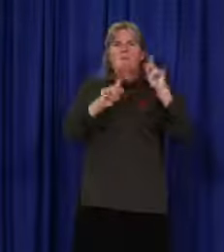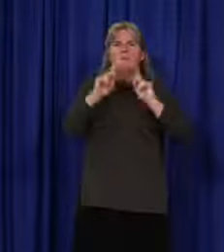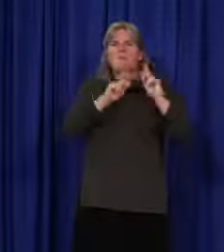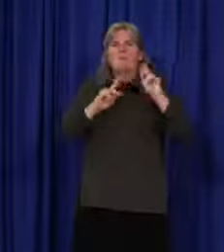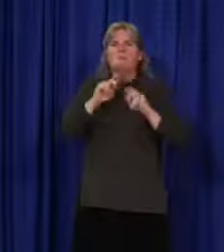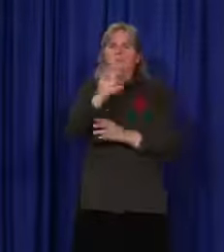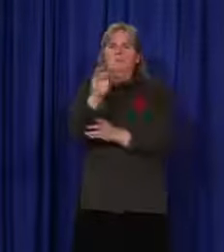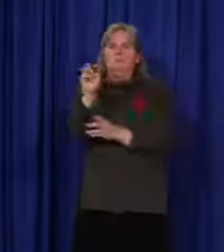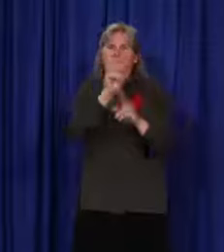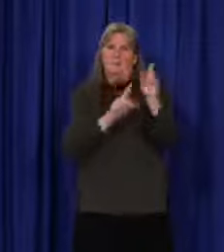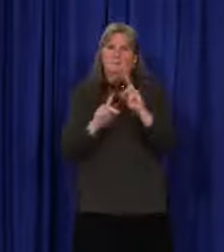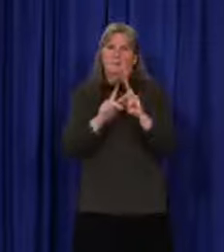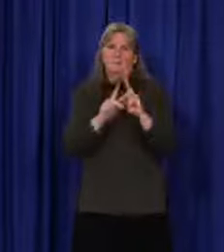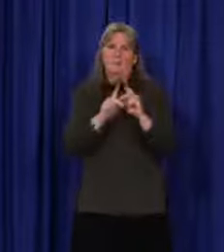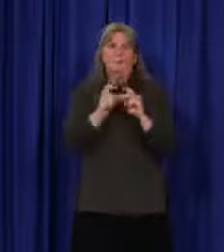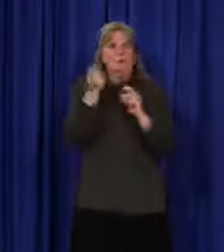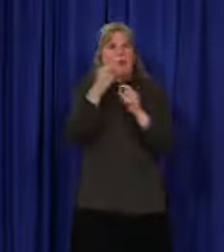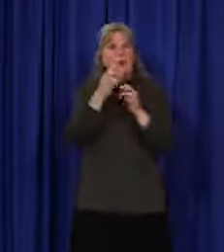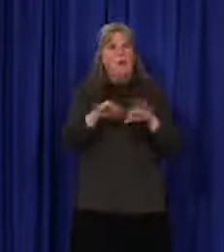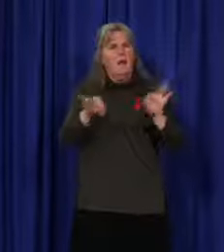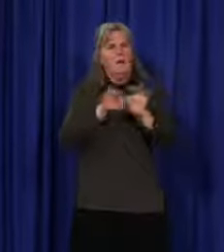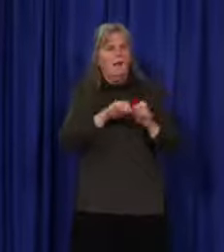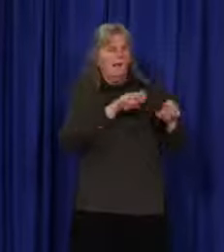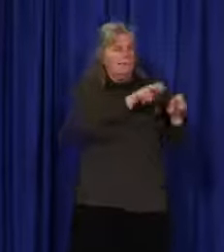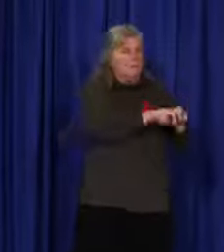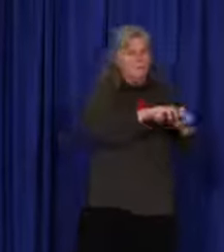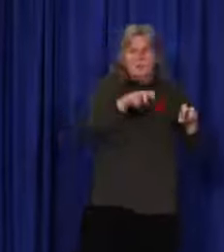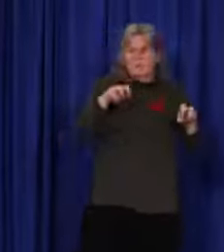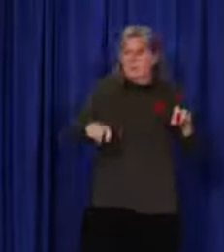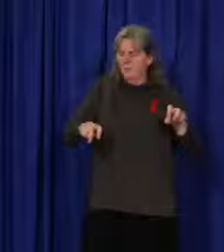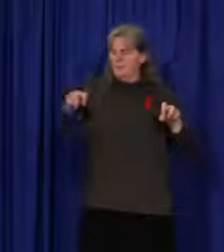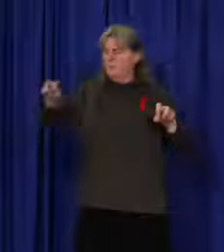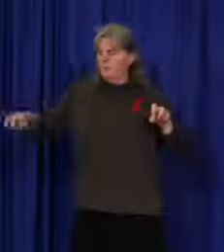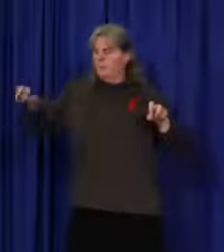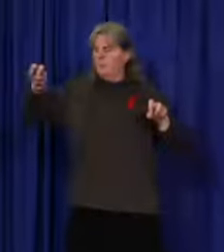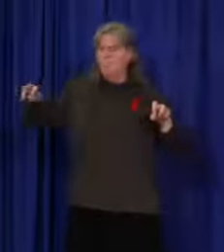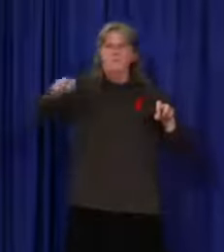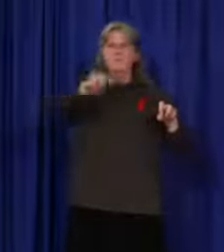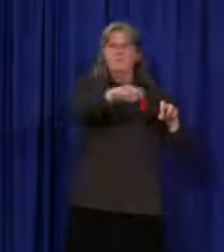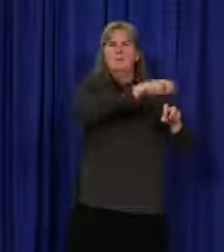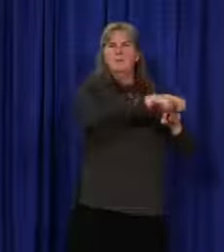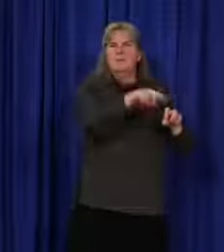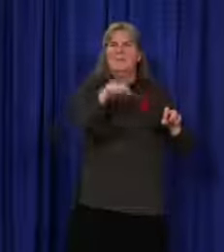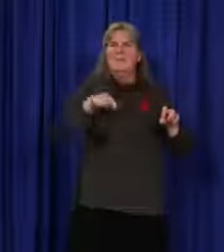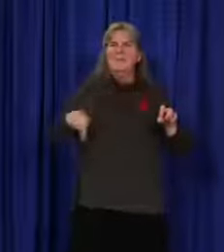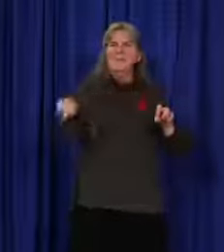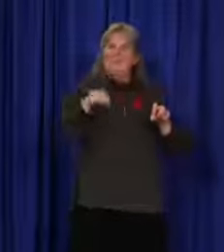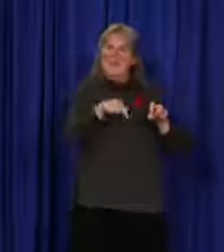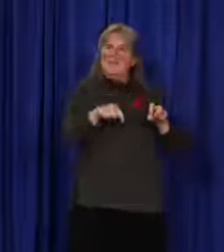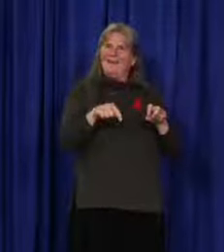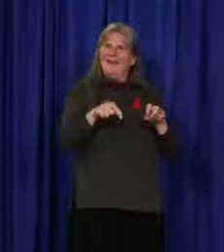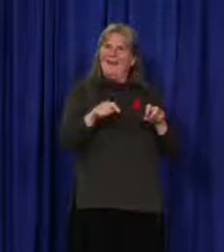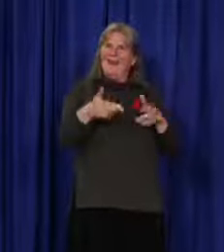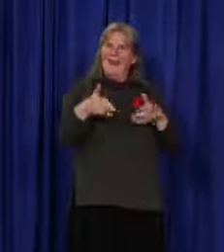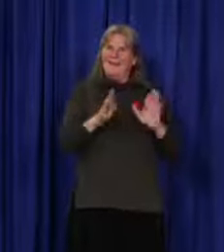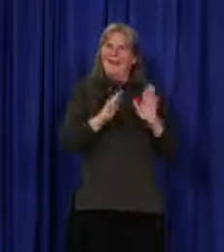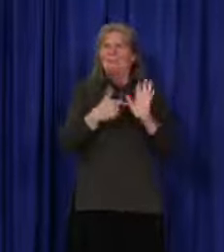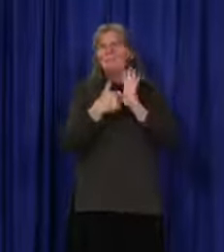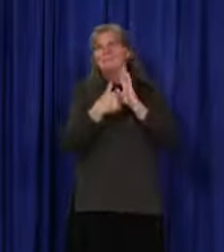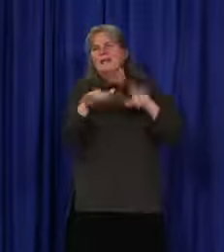We're actively following development of guidance around the country in these areas. We have heard from many musicians that musicians need to